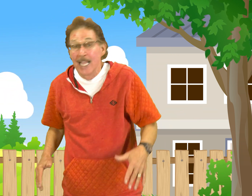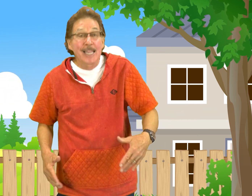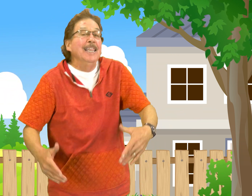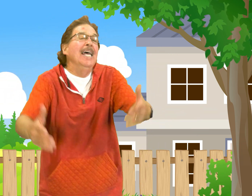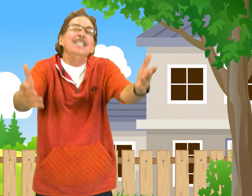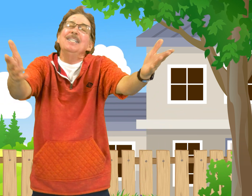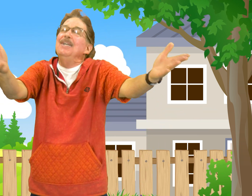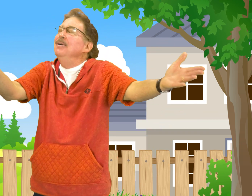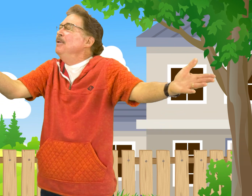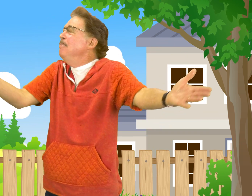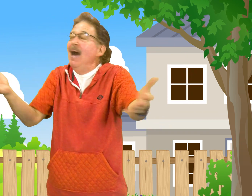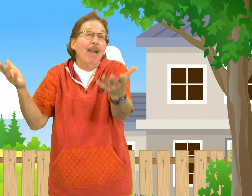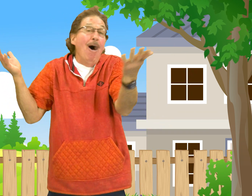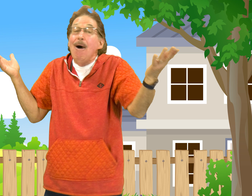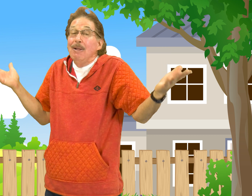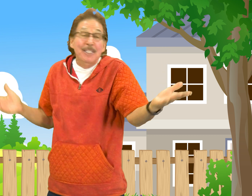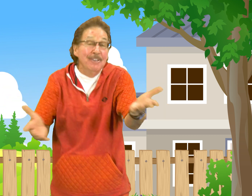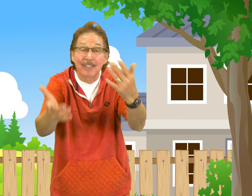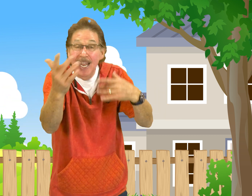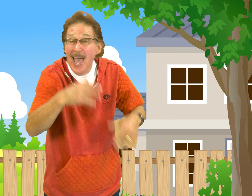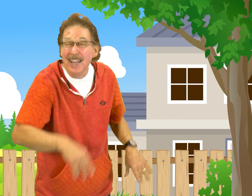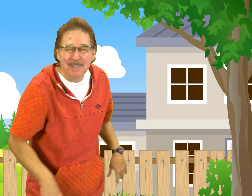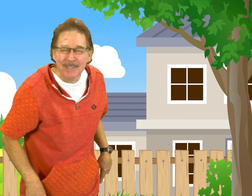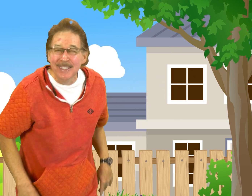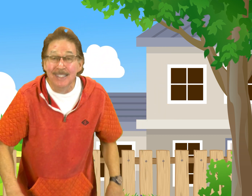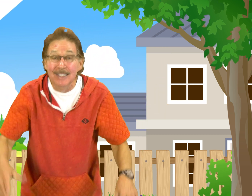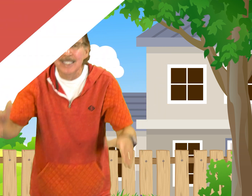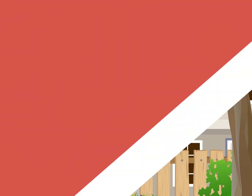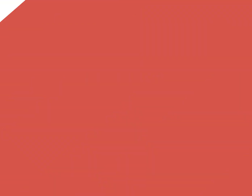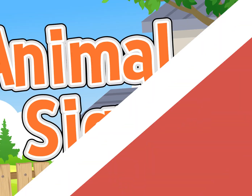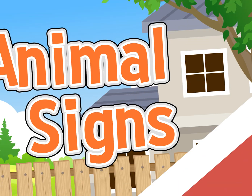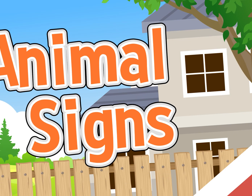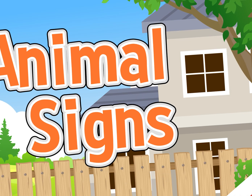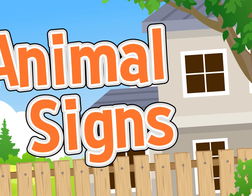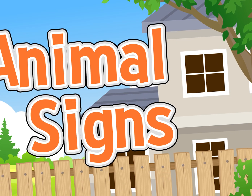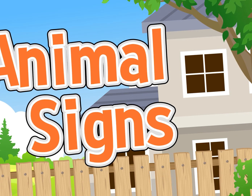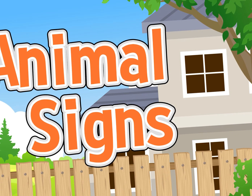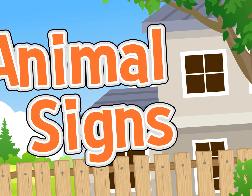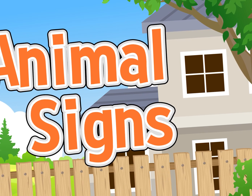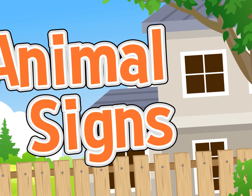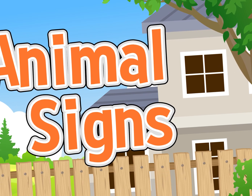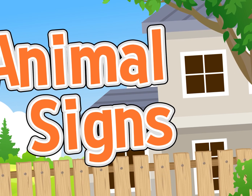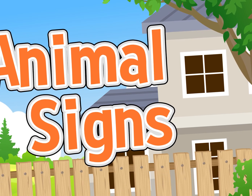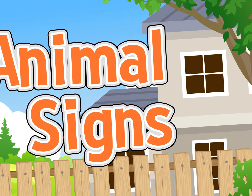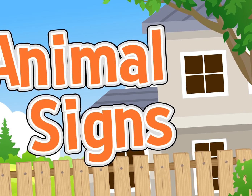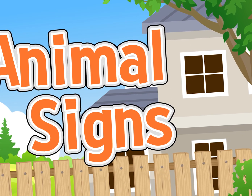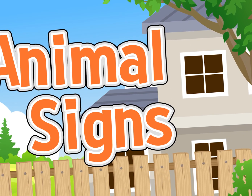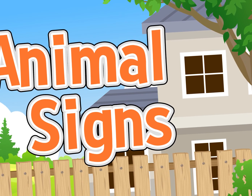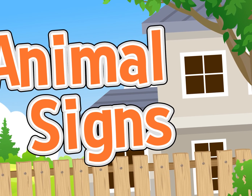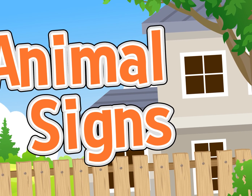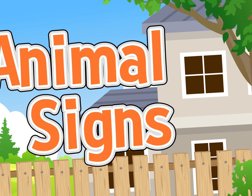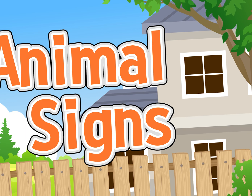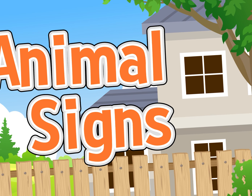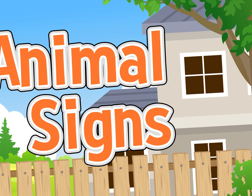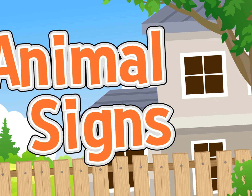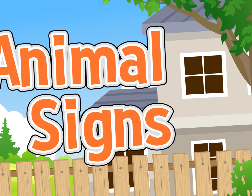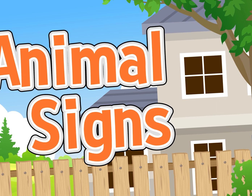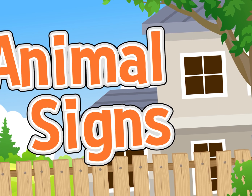Let's learn about all different animals And learn their animal signs